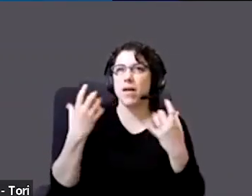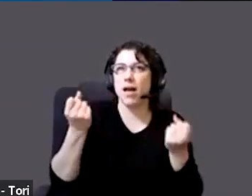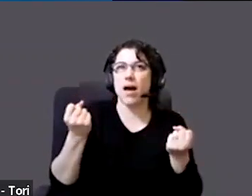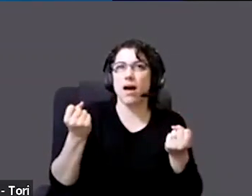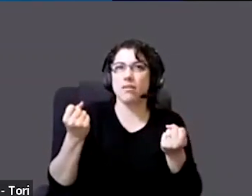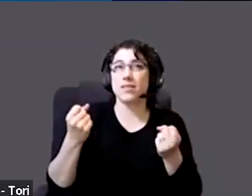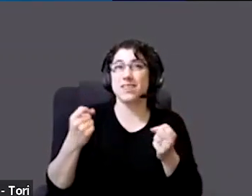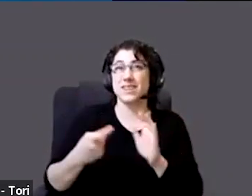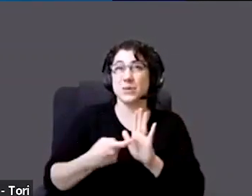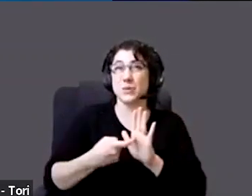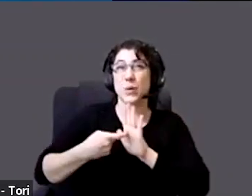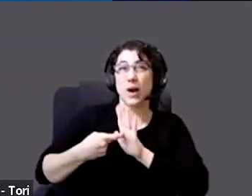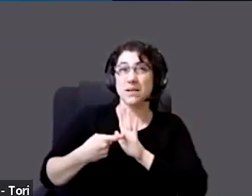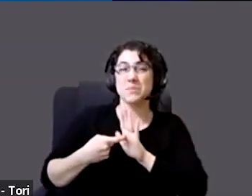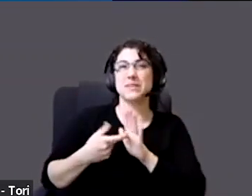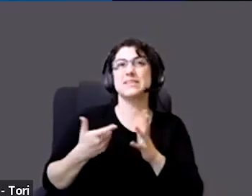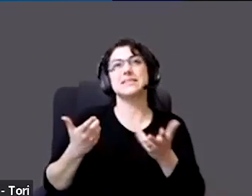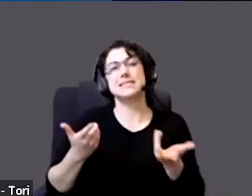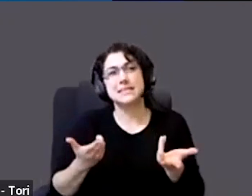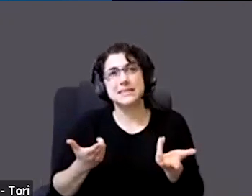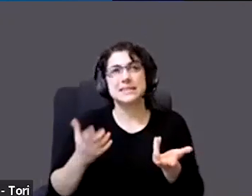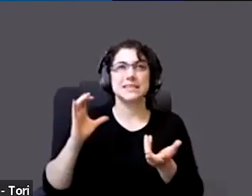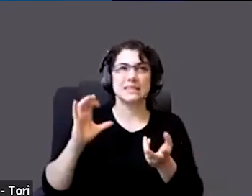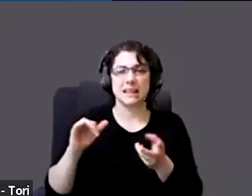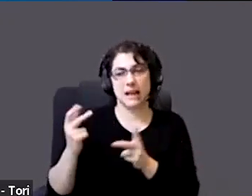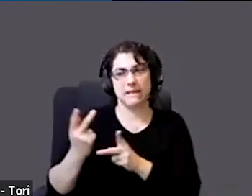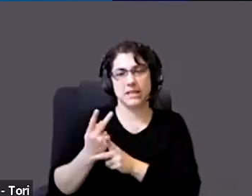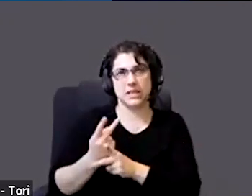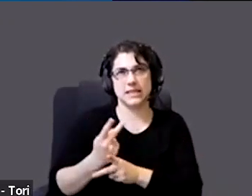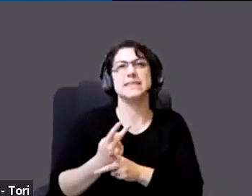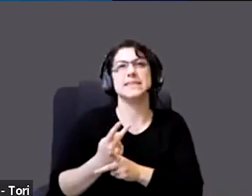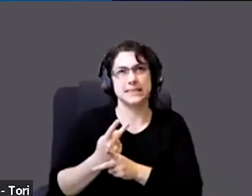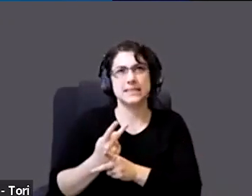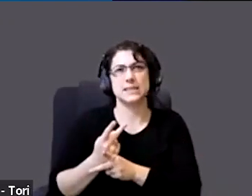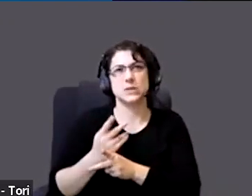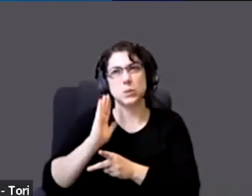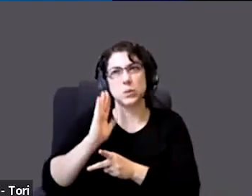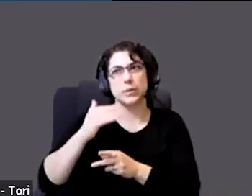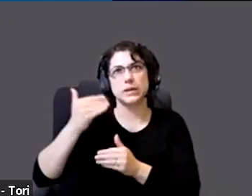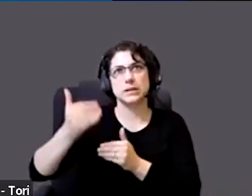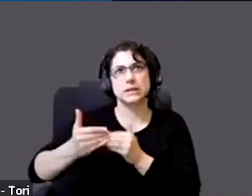And so that's where I think the task of us figuring that out will have -- will be occurring over the next few years.